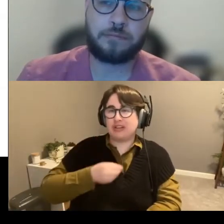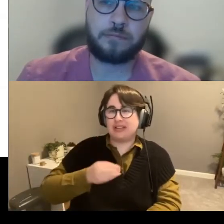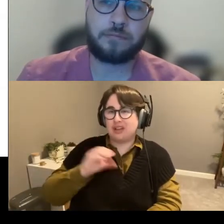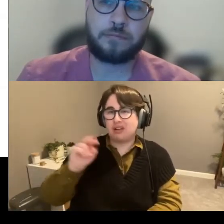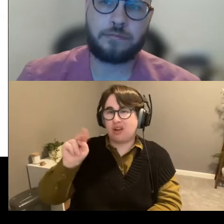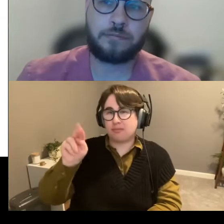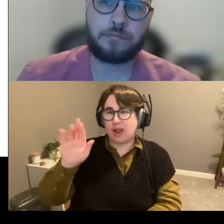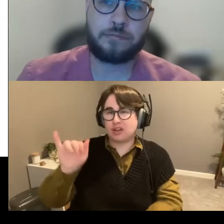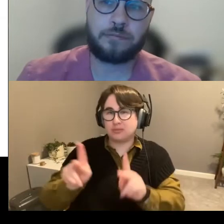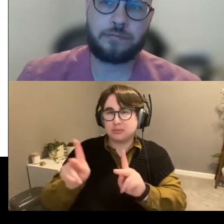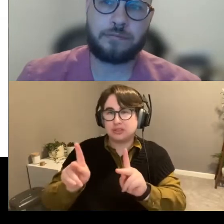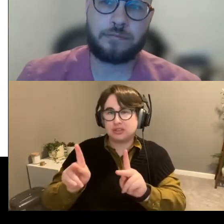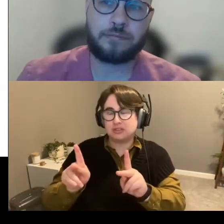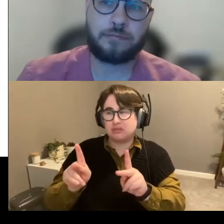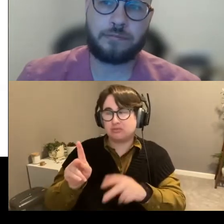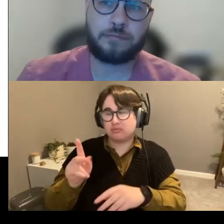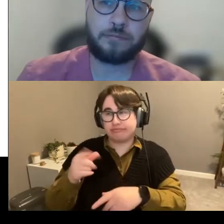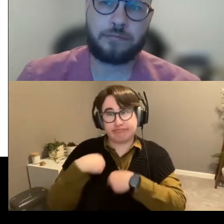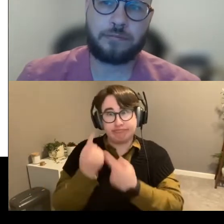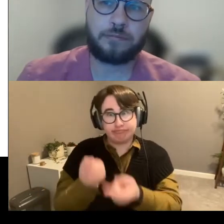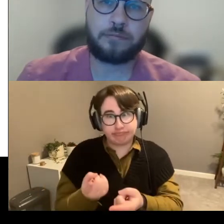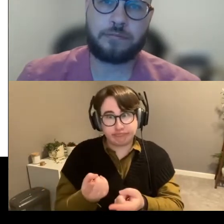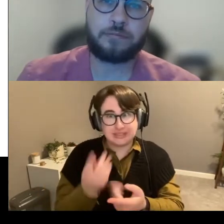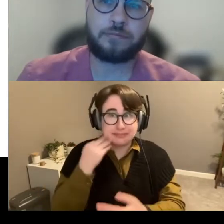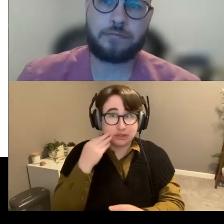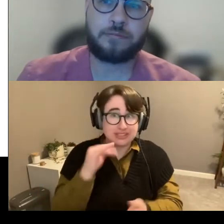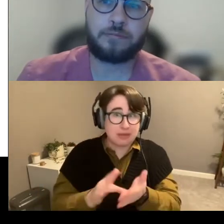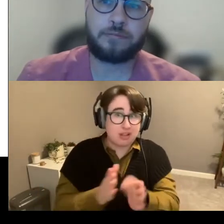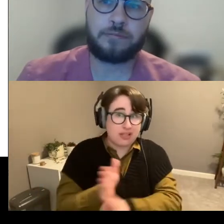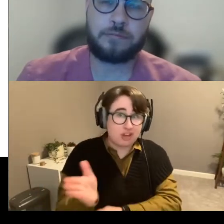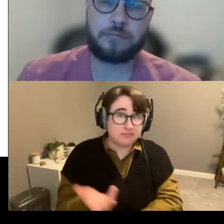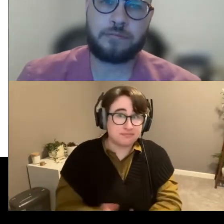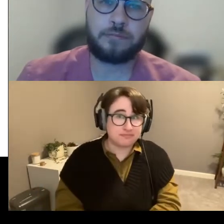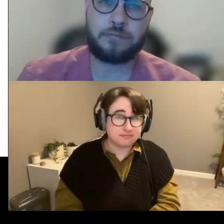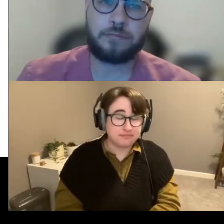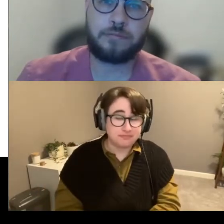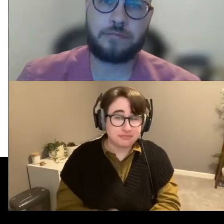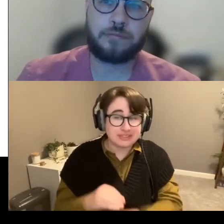have been treated in our country specifically.